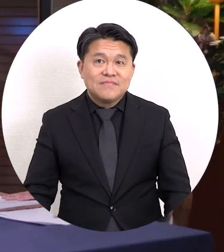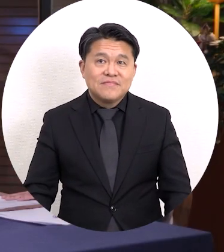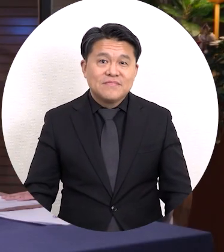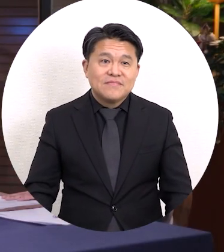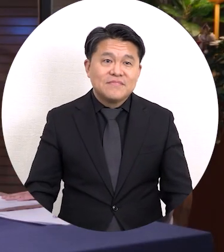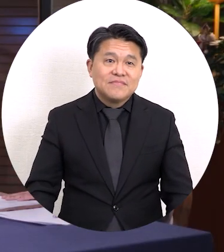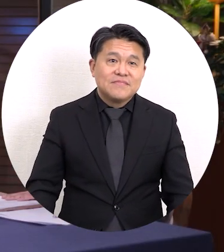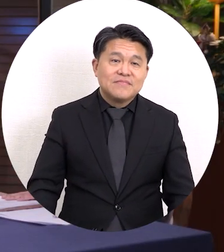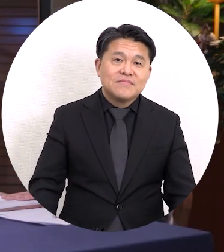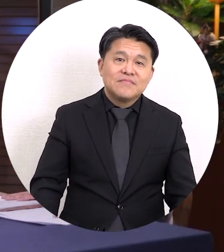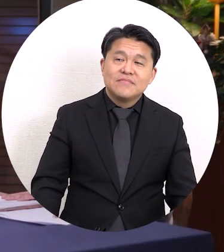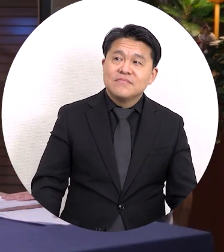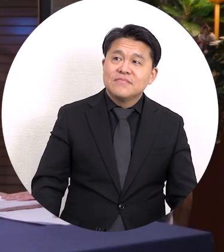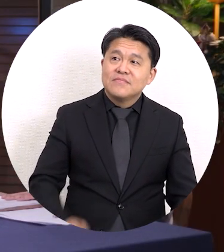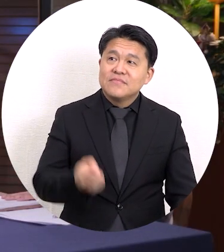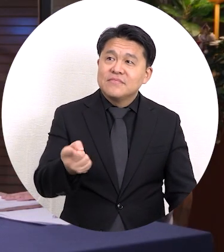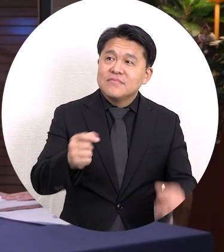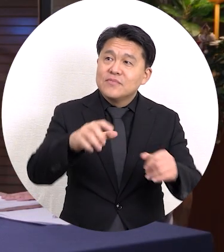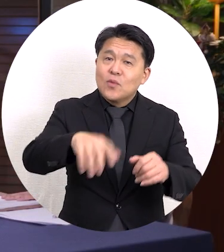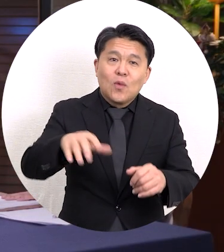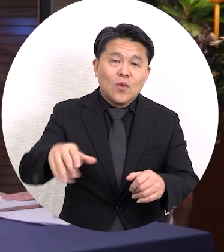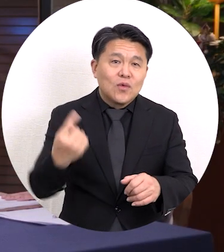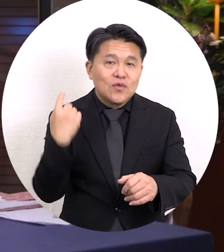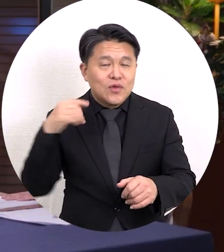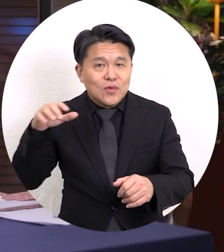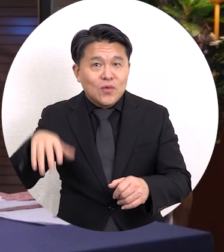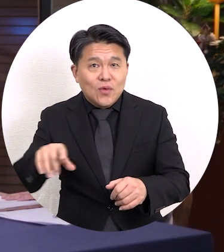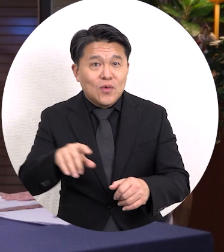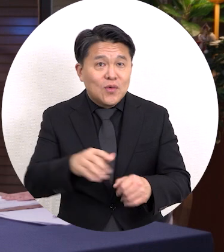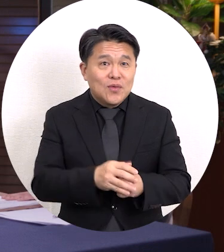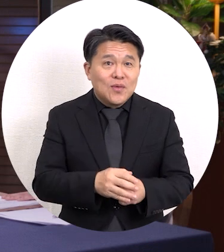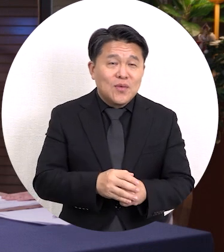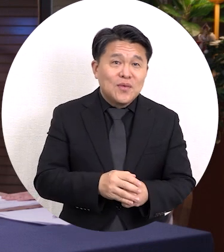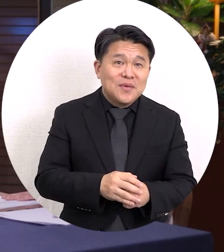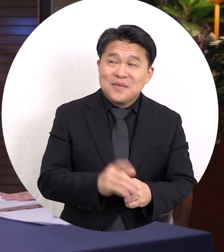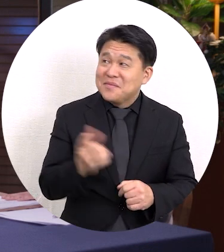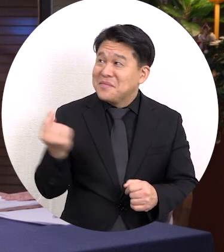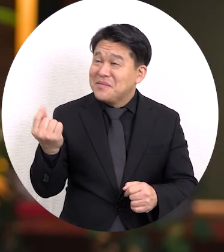“Out in the front yard~”